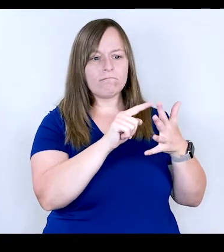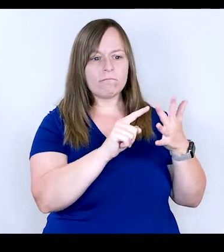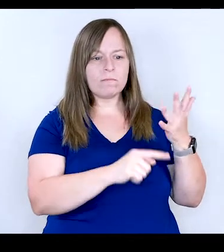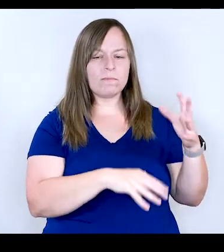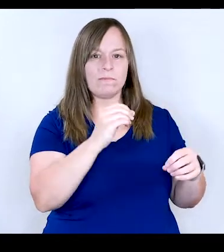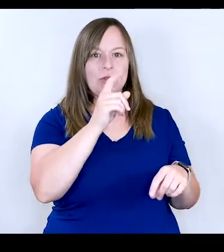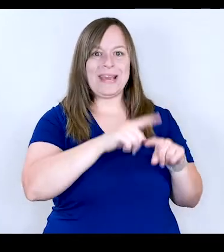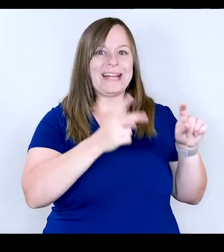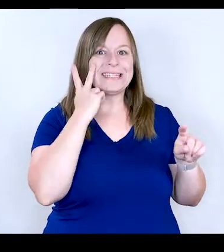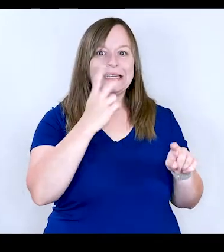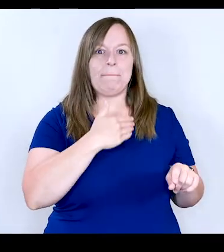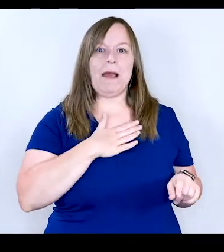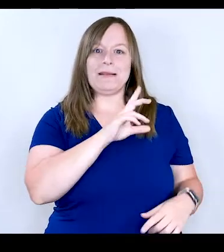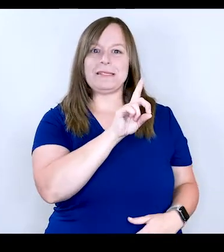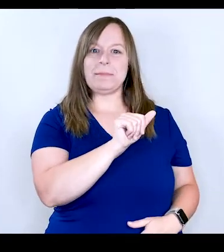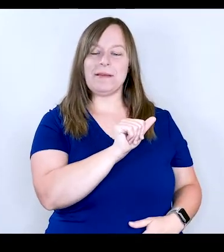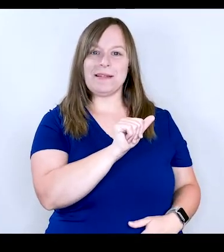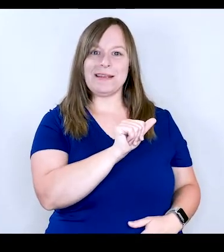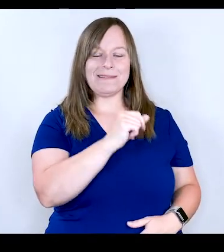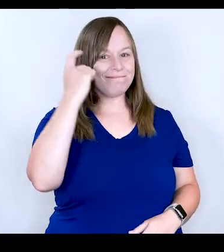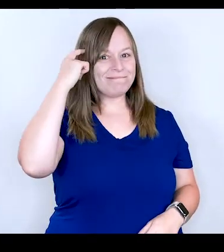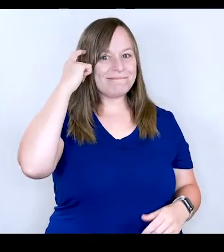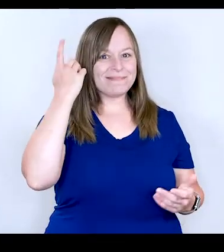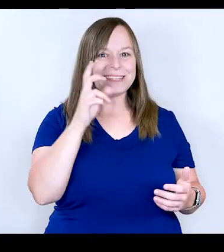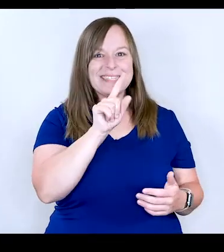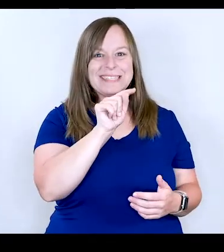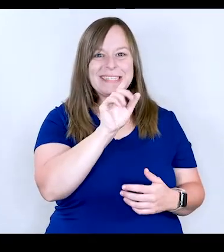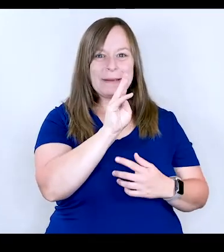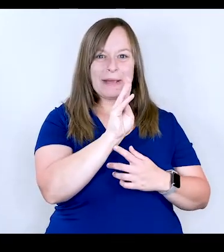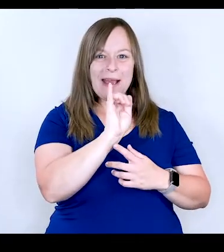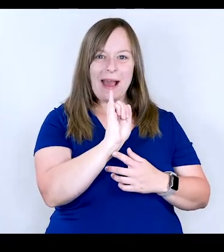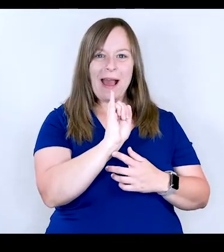invisible disability. You know, sometimes those of us with TBI-- because they don't